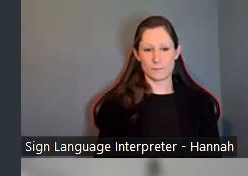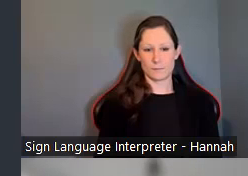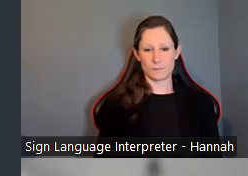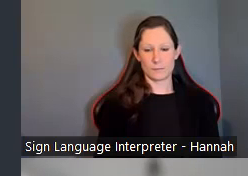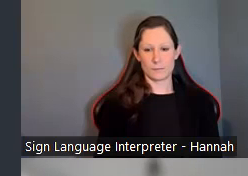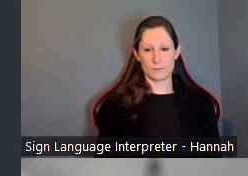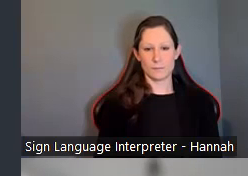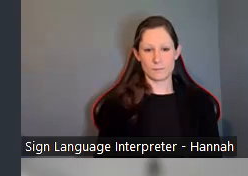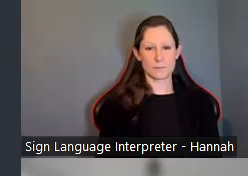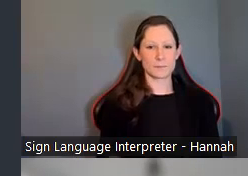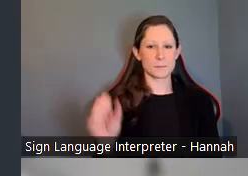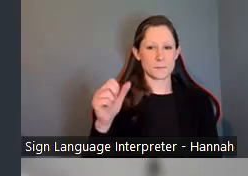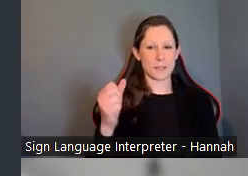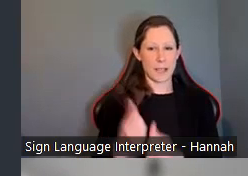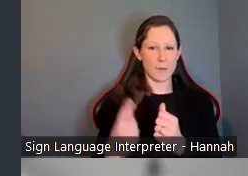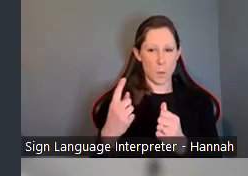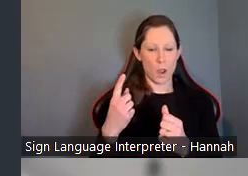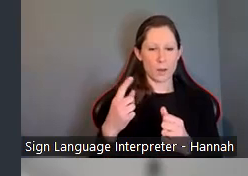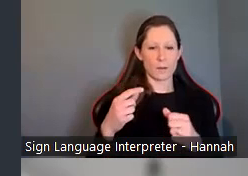Everybody is in active speaker only mode.